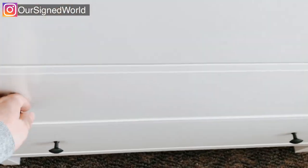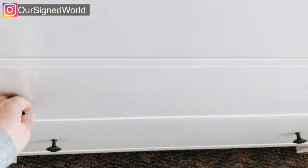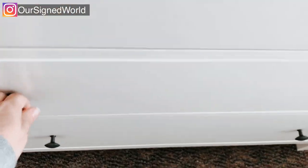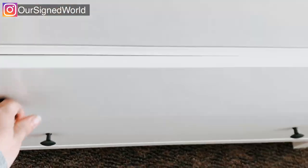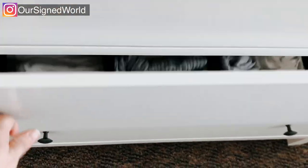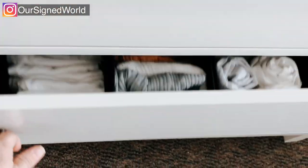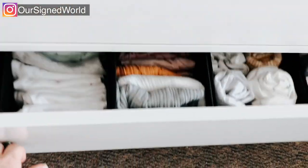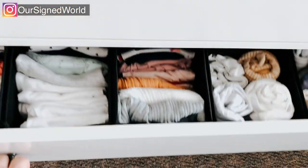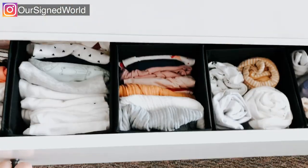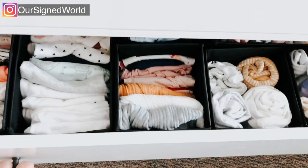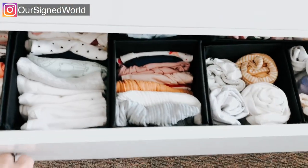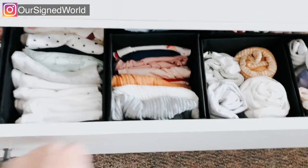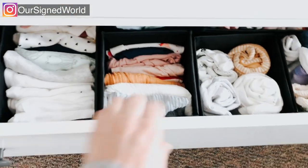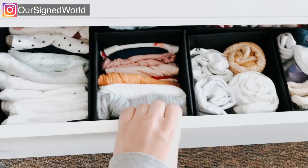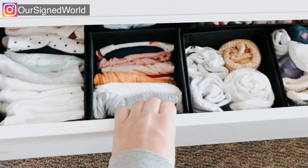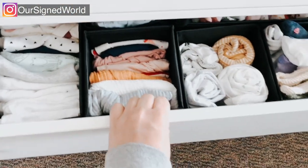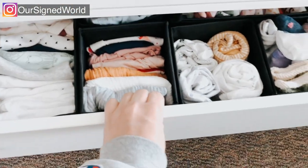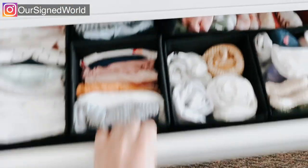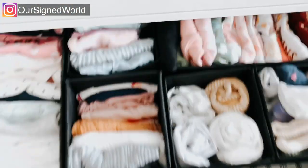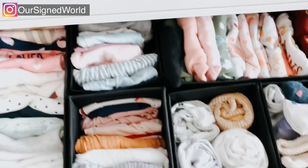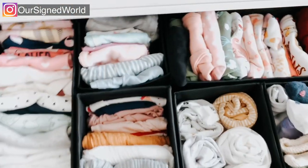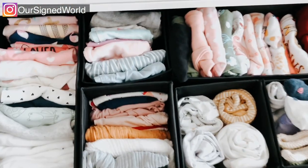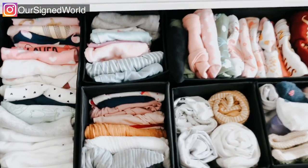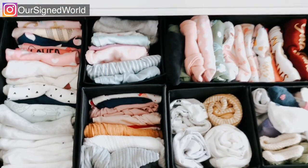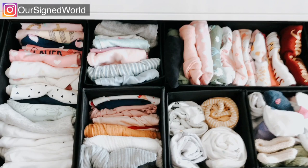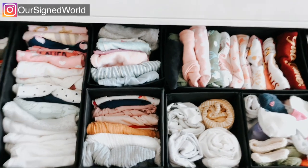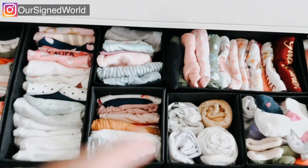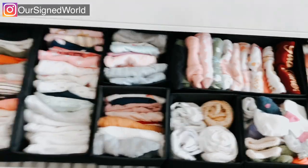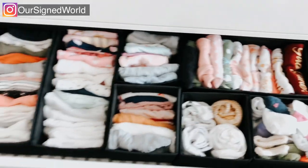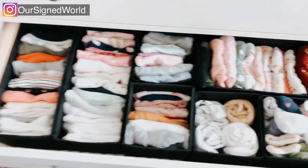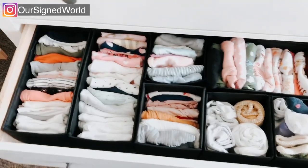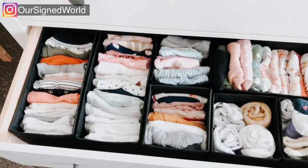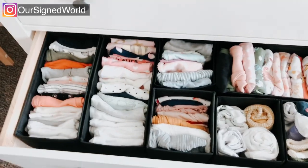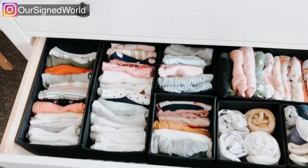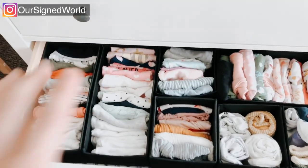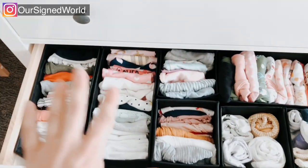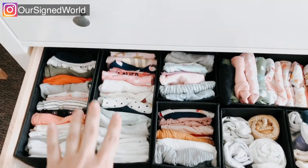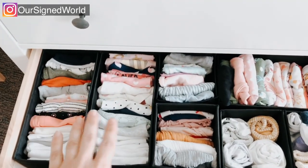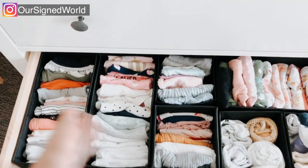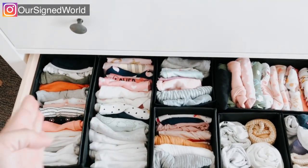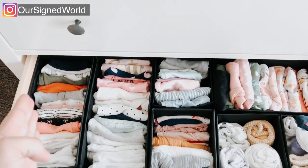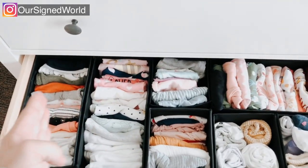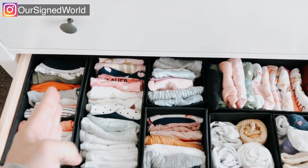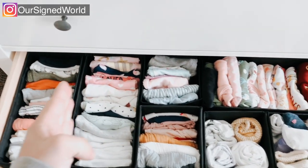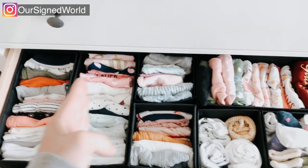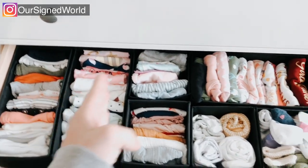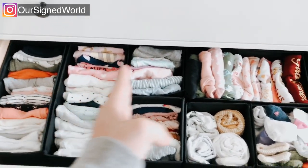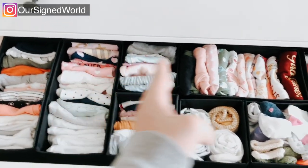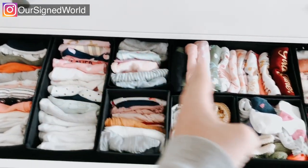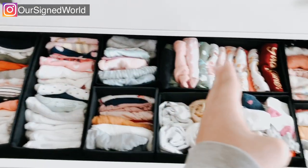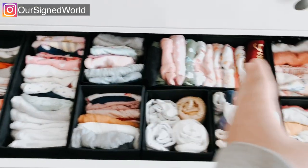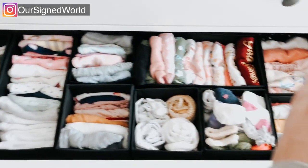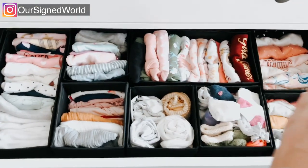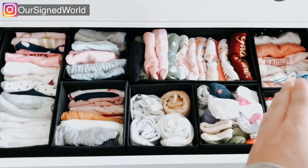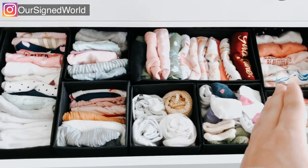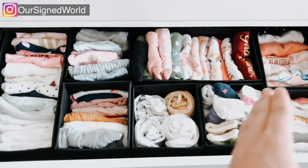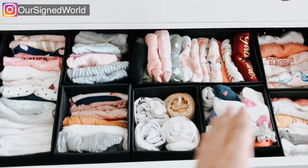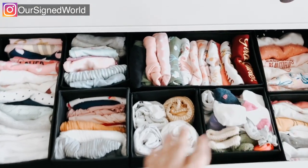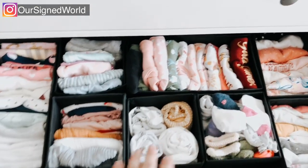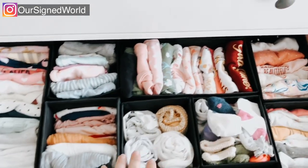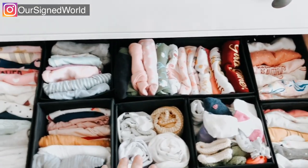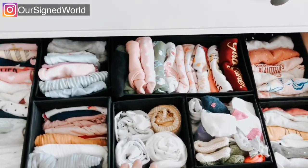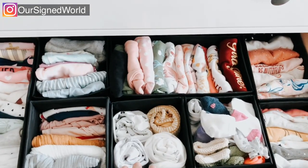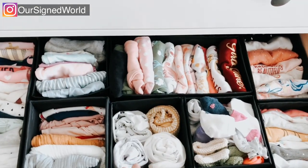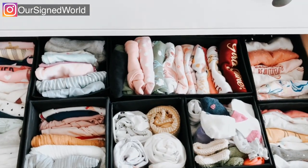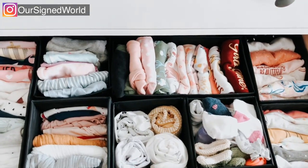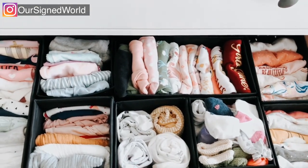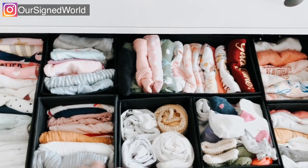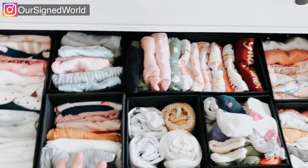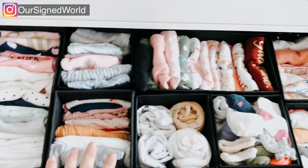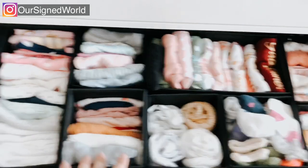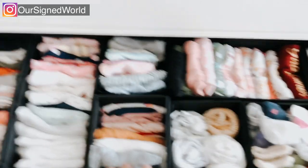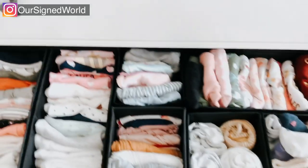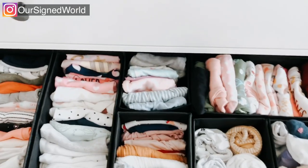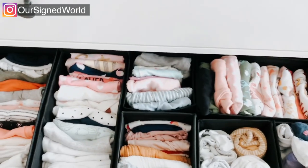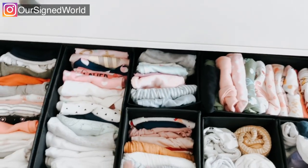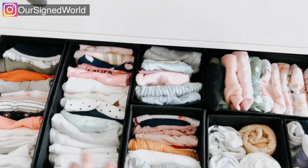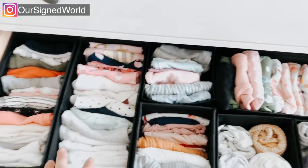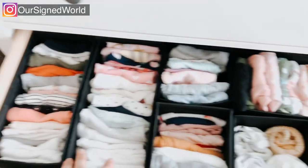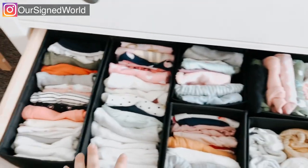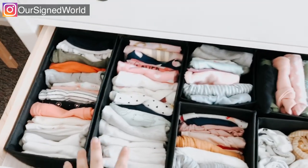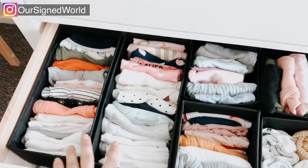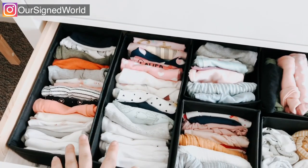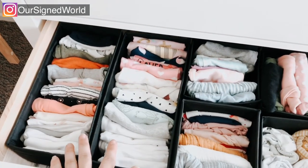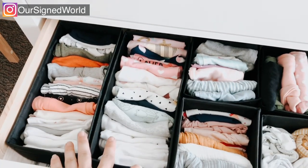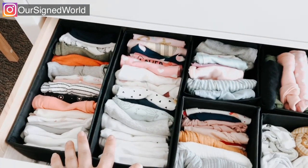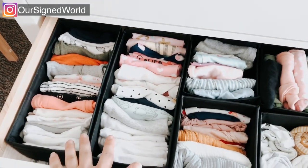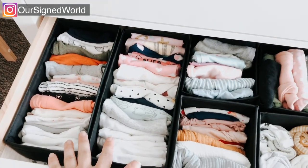All her clothes, which is in order by sizes, which is really nice. These are her sleepers. These are her shorts, these